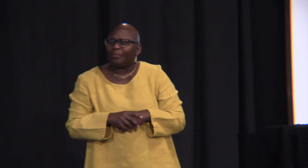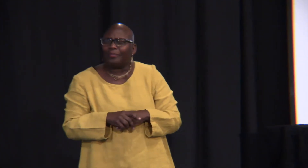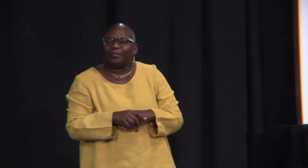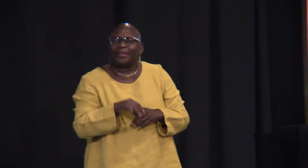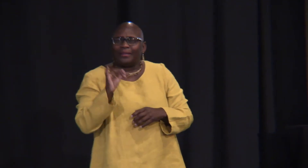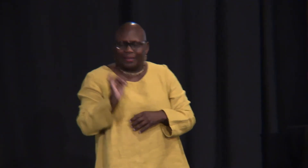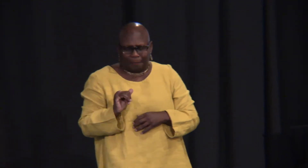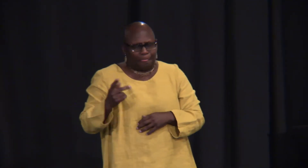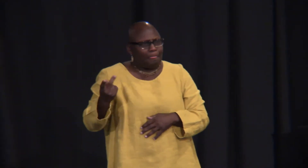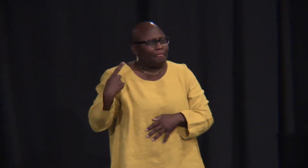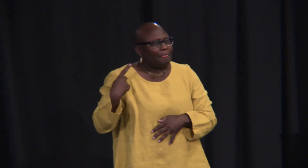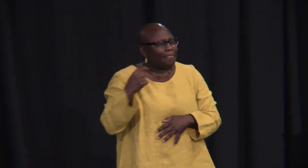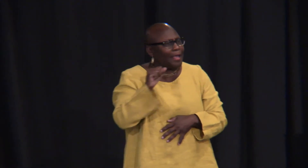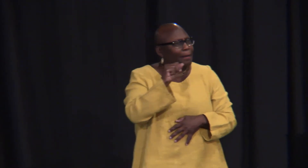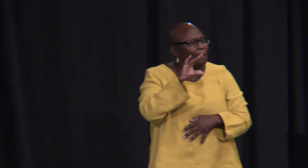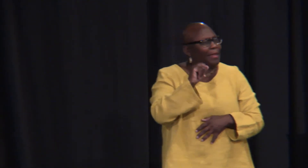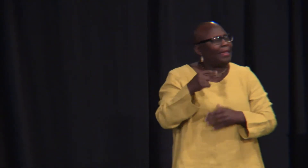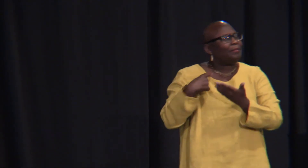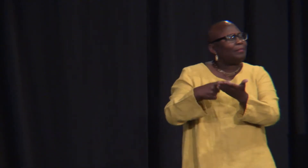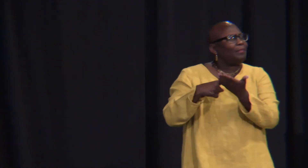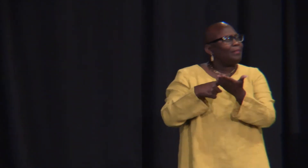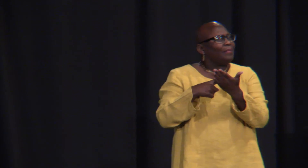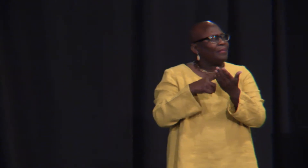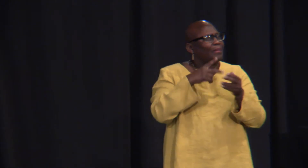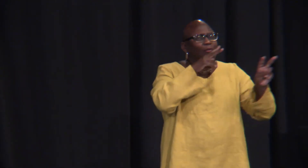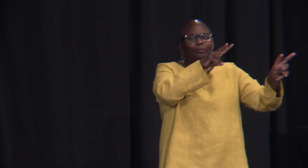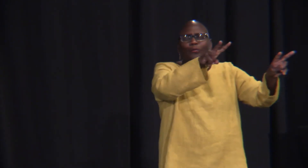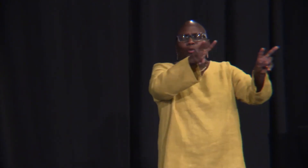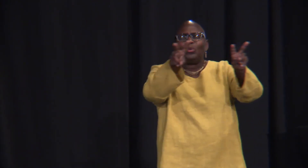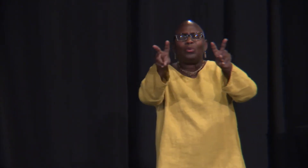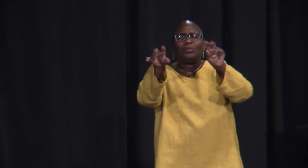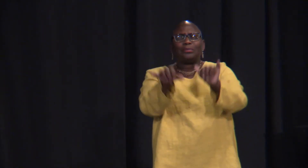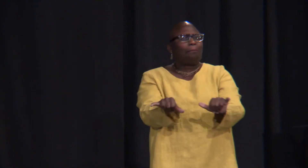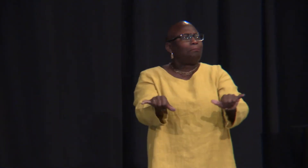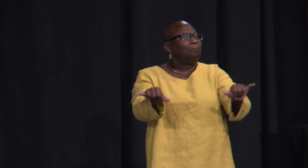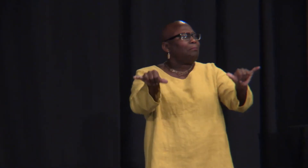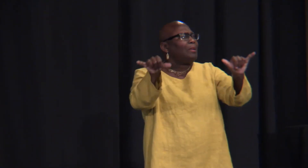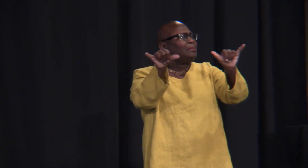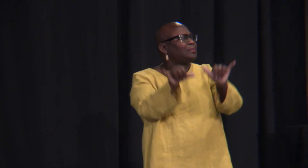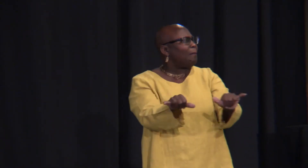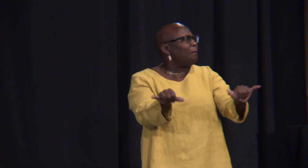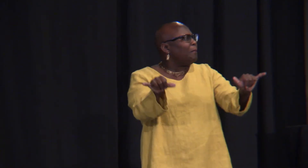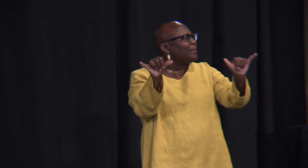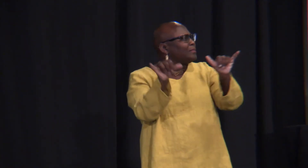What is new is social media and how it magnifies these events.